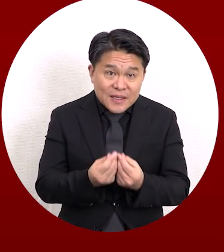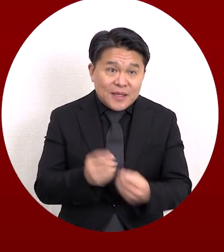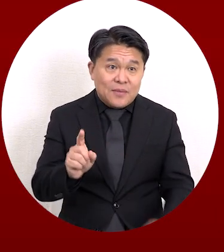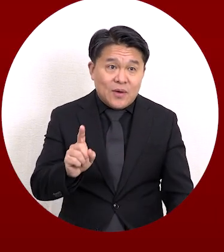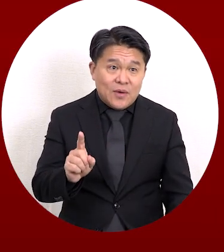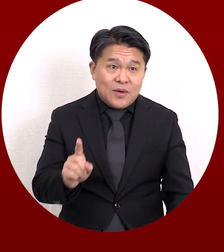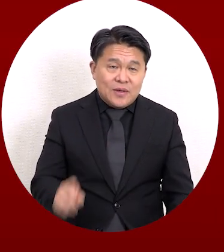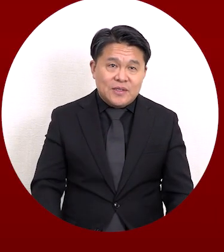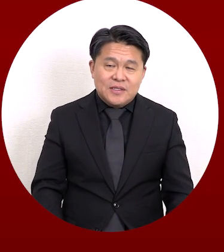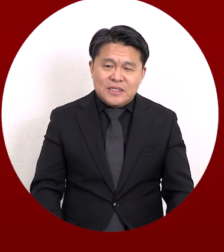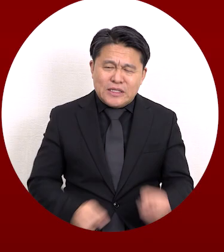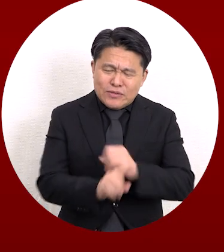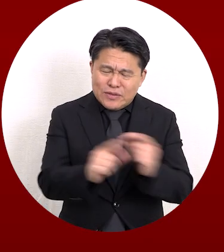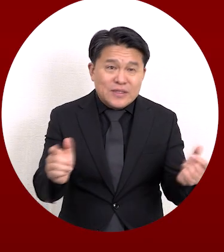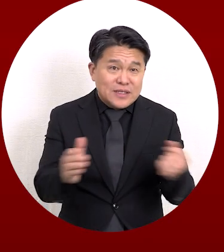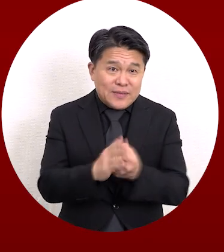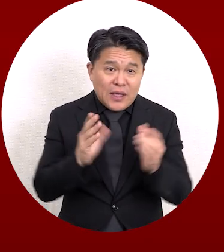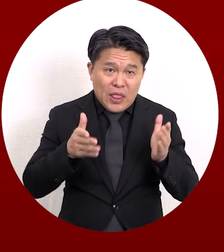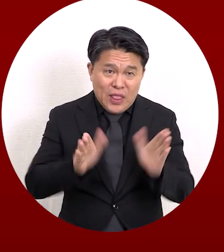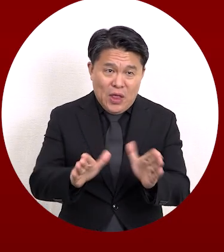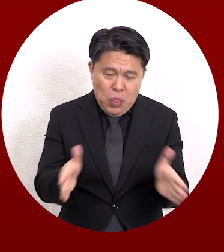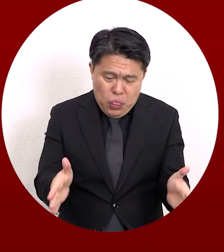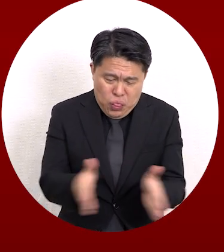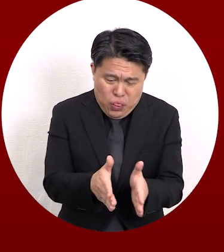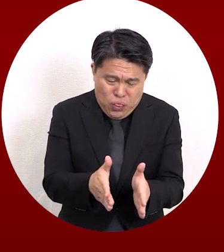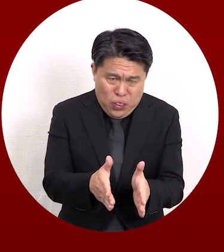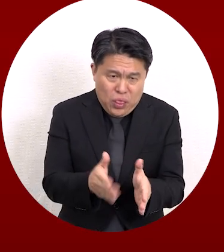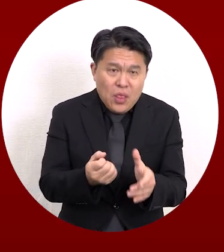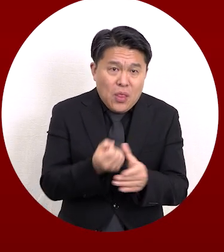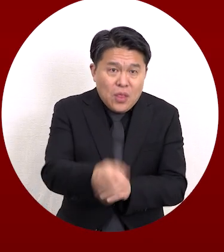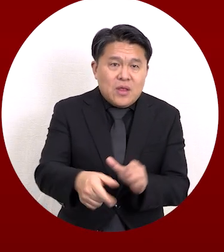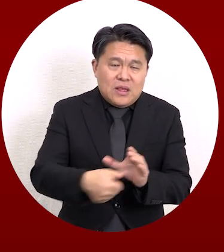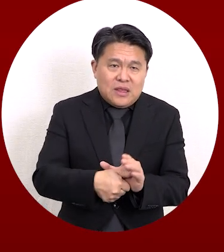and various other reasons, give birth to babies in an immature state,